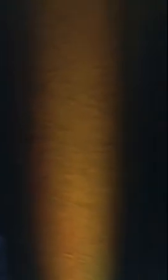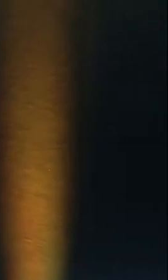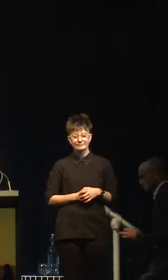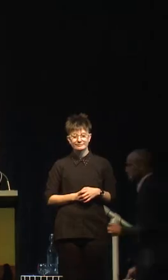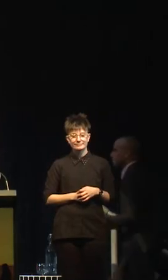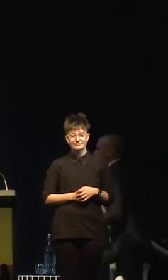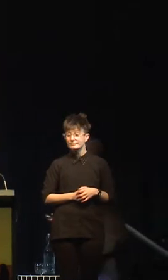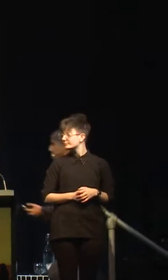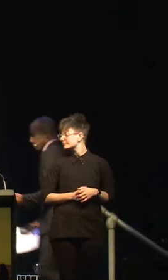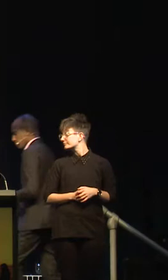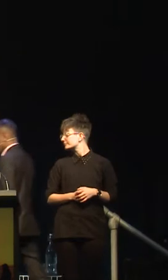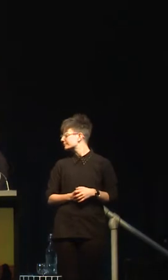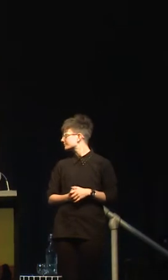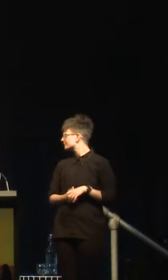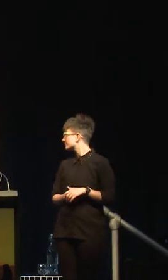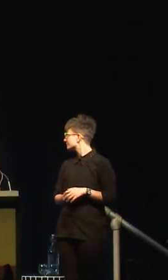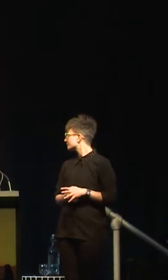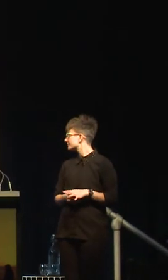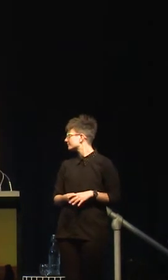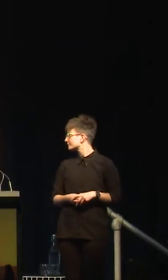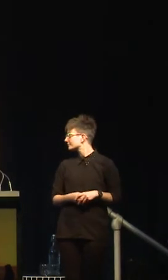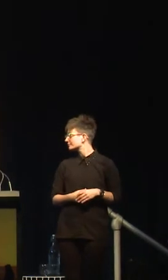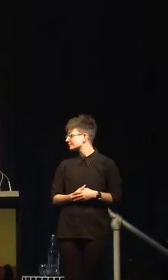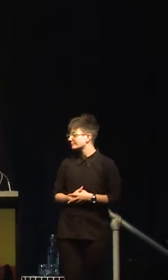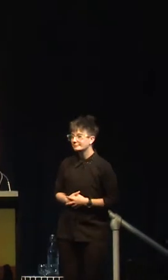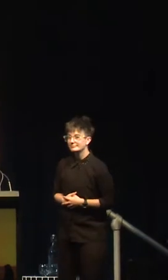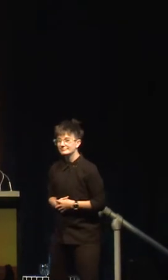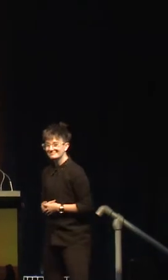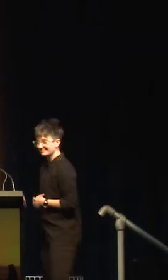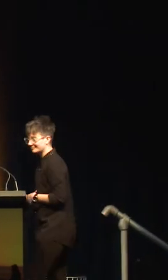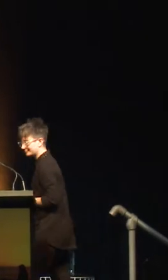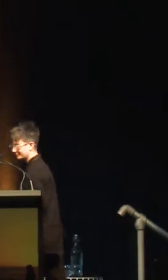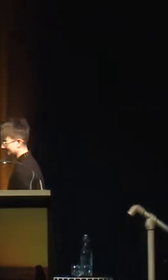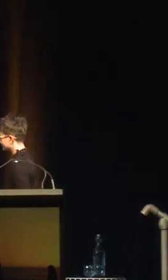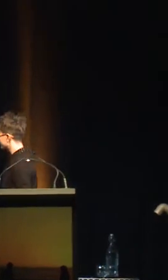katoa. Jehan: Thanks Minister, we'll take some questions